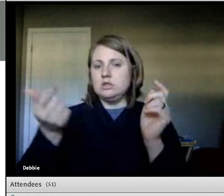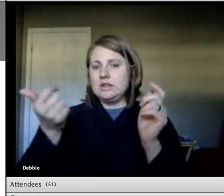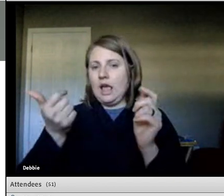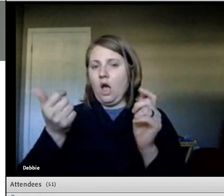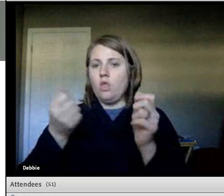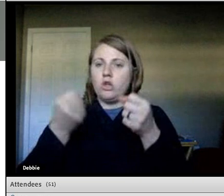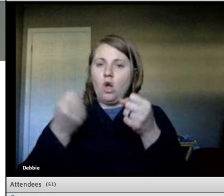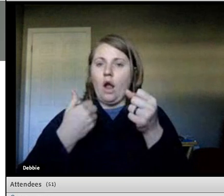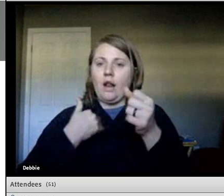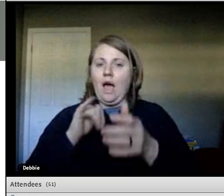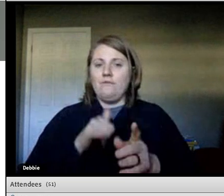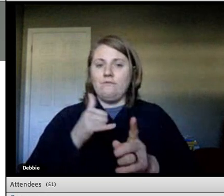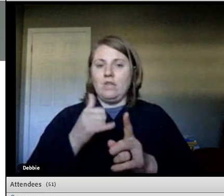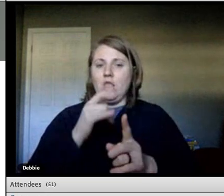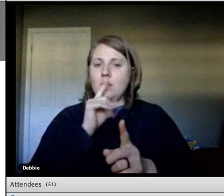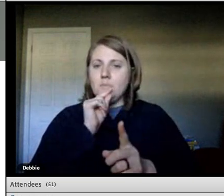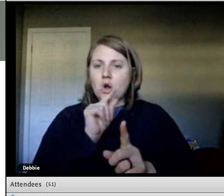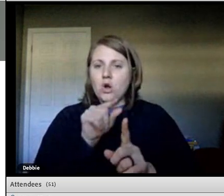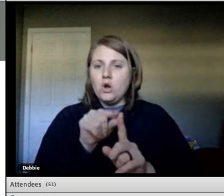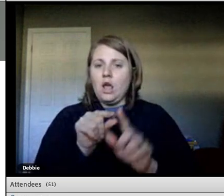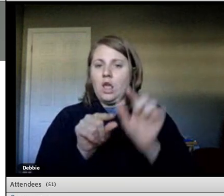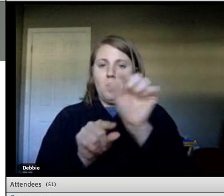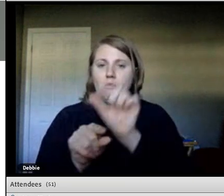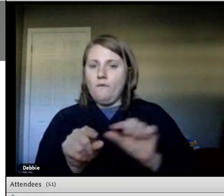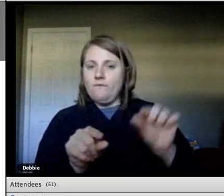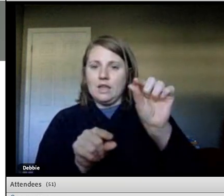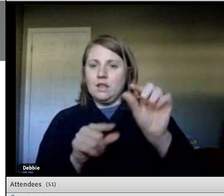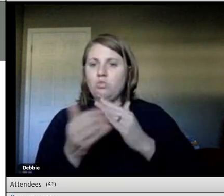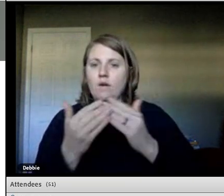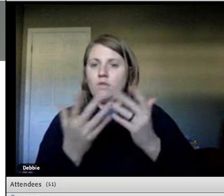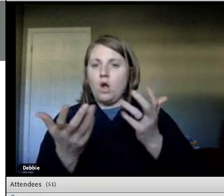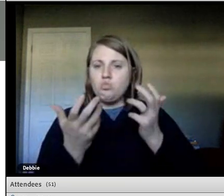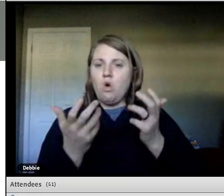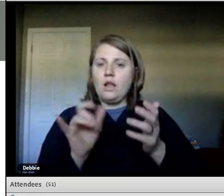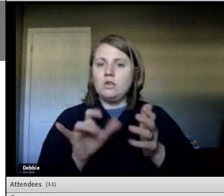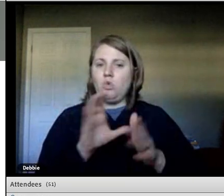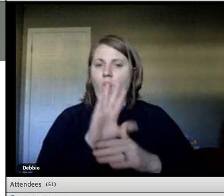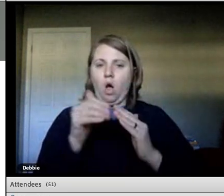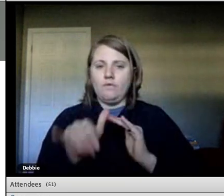You can do all of that kind of stuff. You can add text to the images.